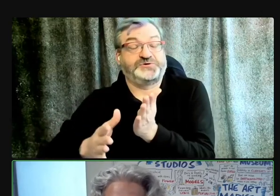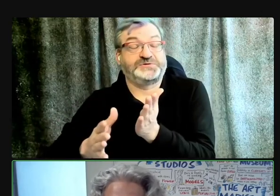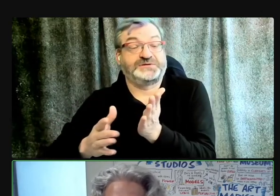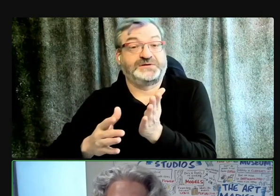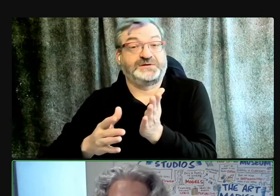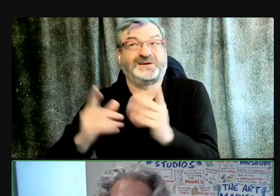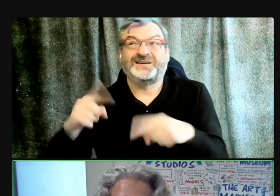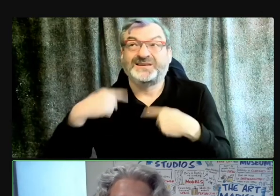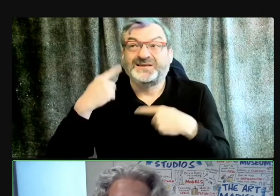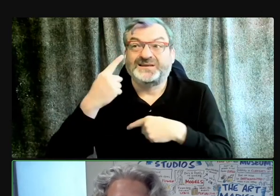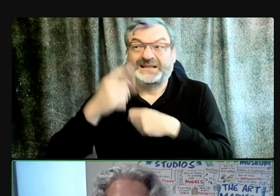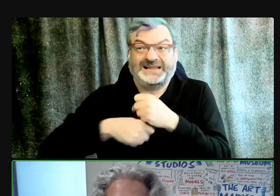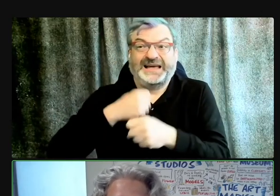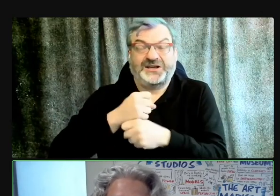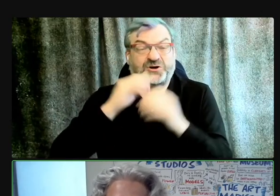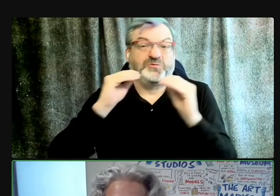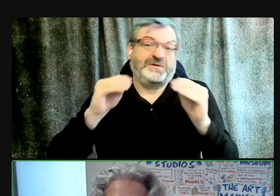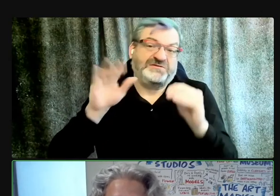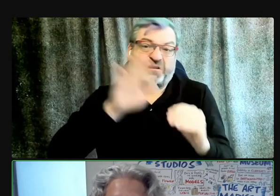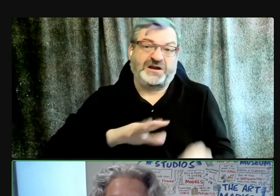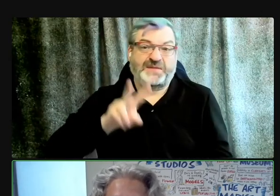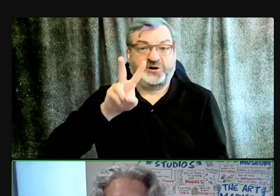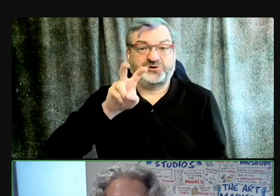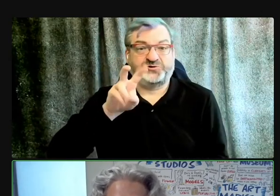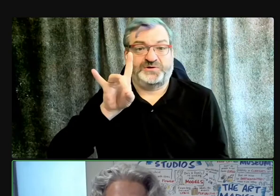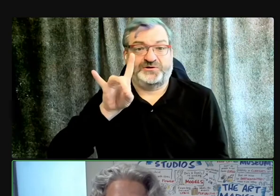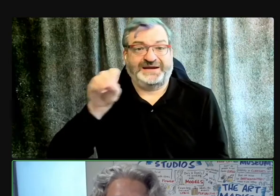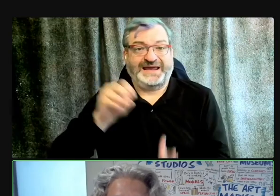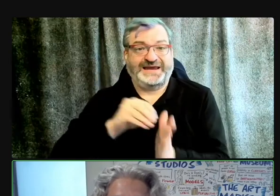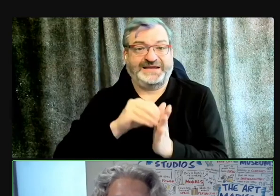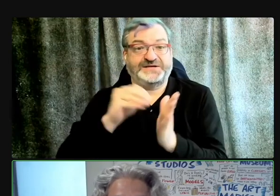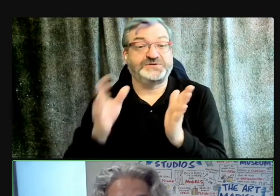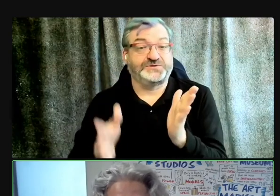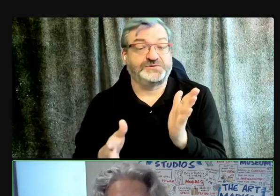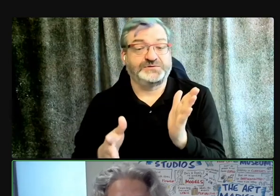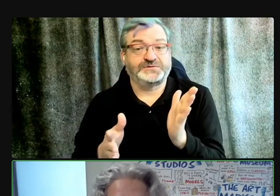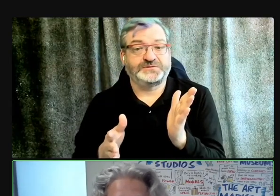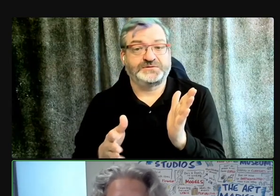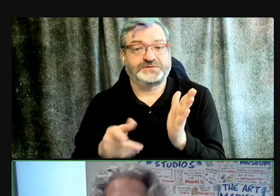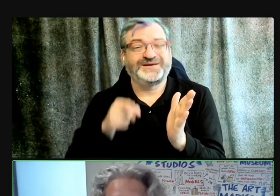academic year, and with this work, we are thinking about the ripple effect